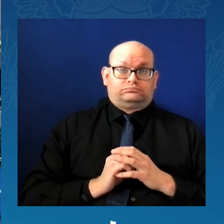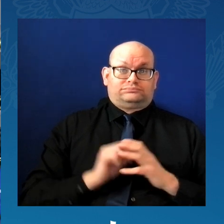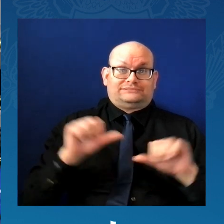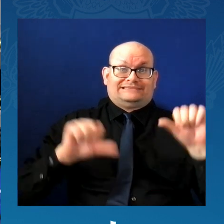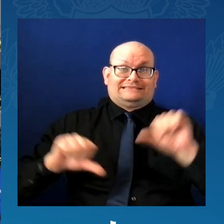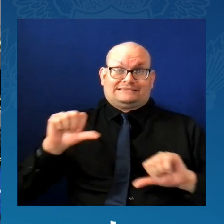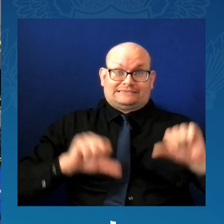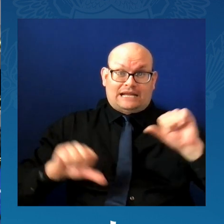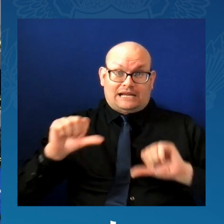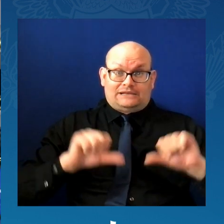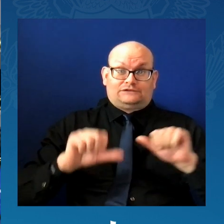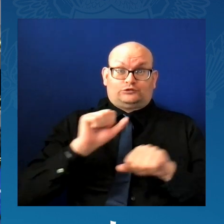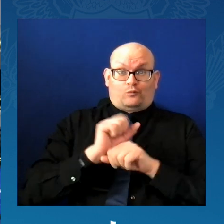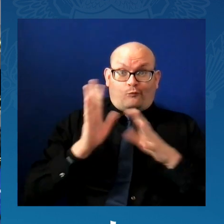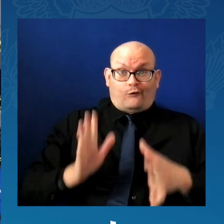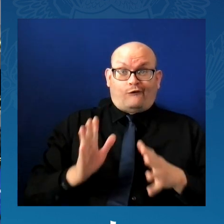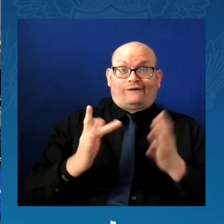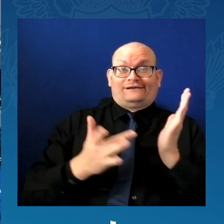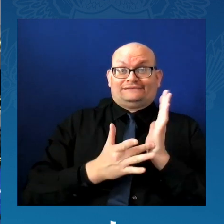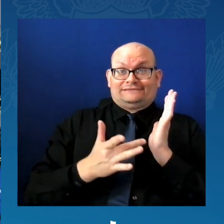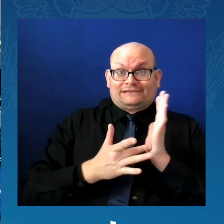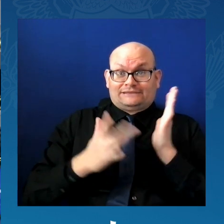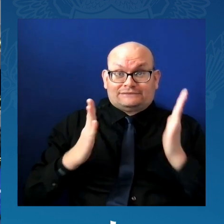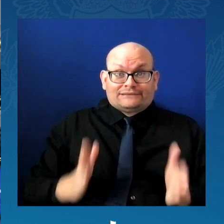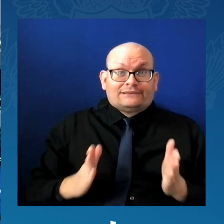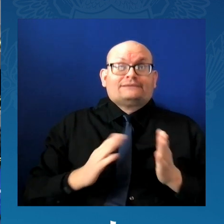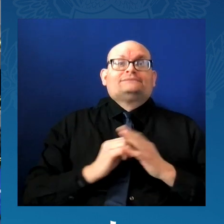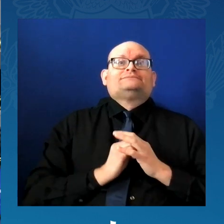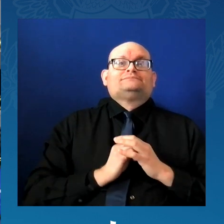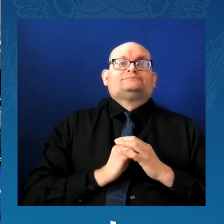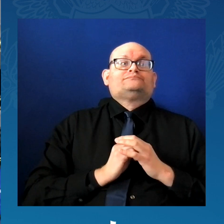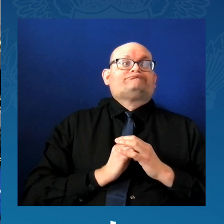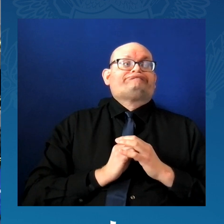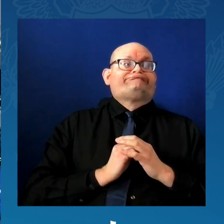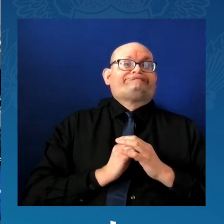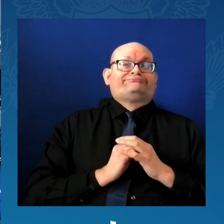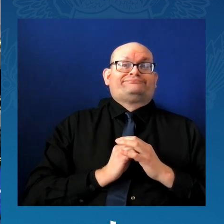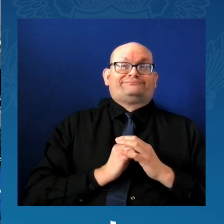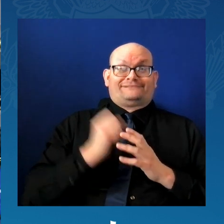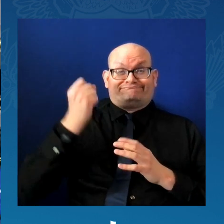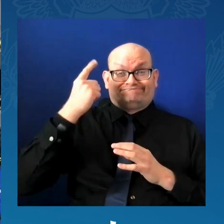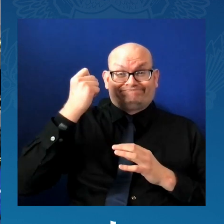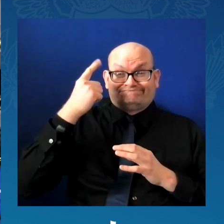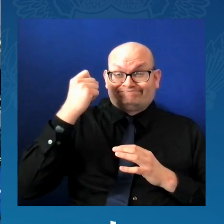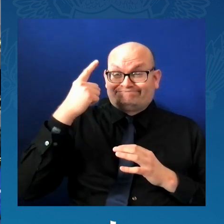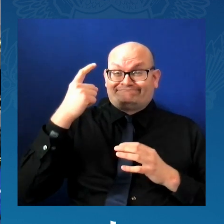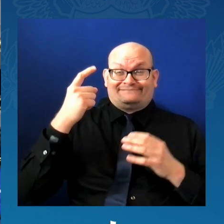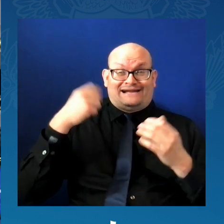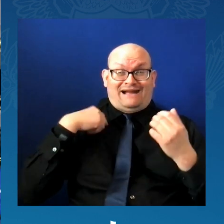that there is also a true wealth of talent in academic communities that we've traditionally overlooked,